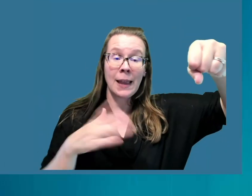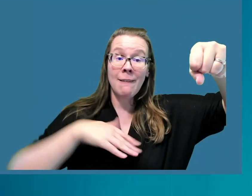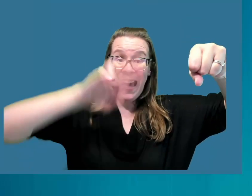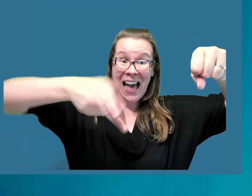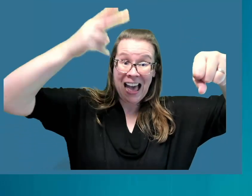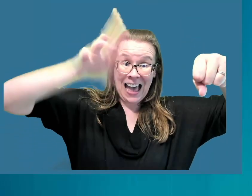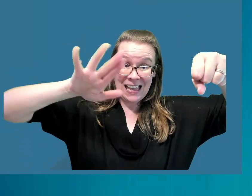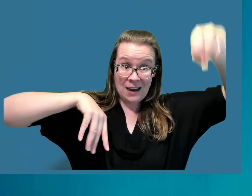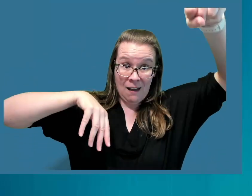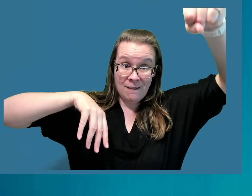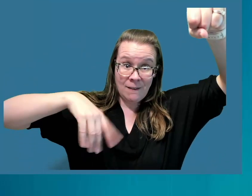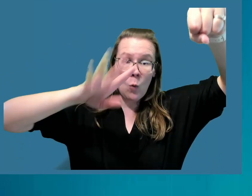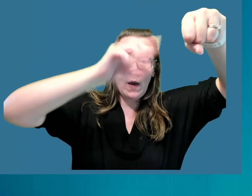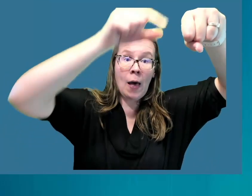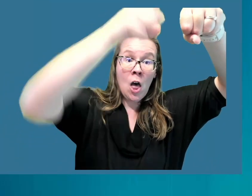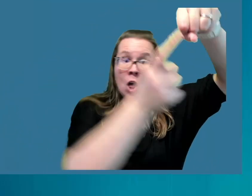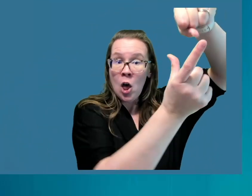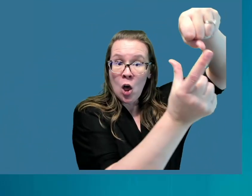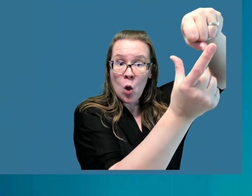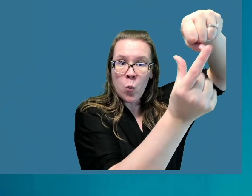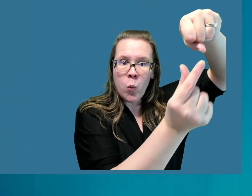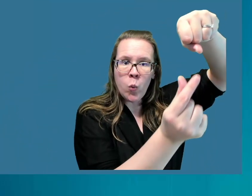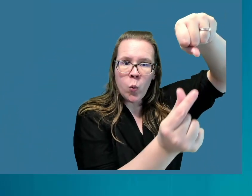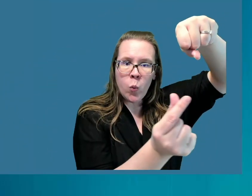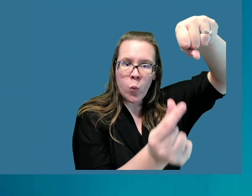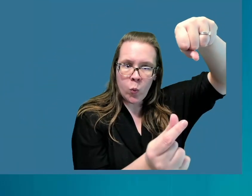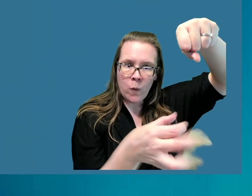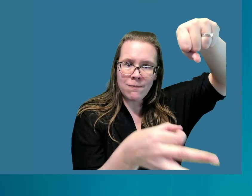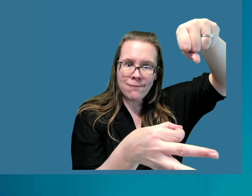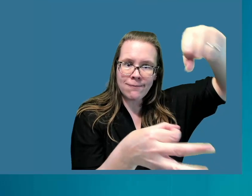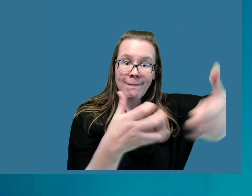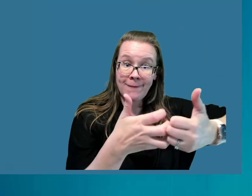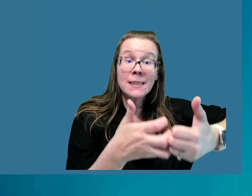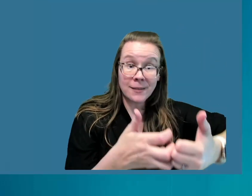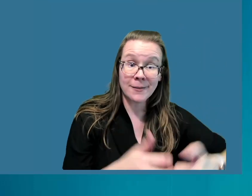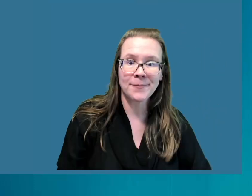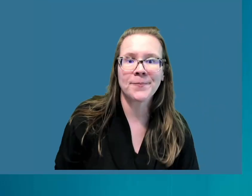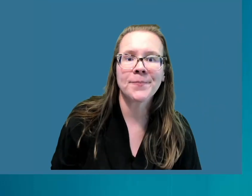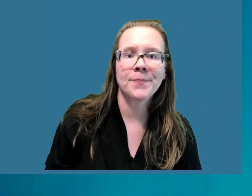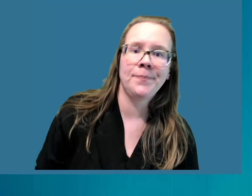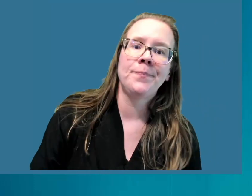layer. And when you pour it in there, if you have the the bowl or container--hold